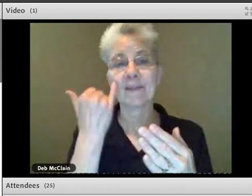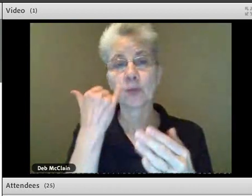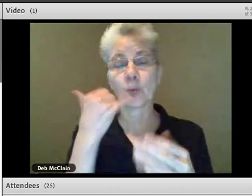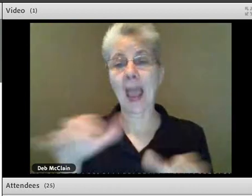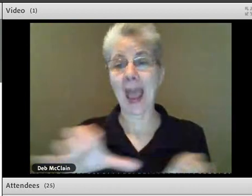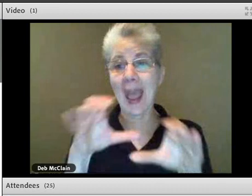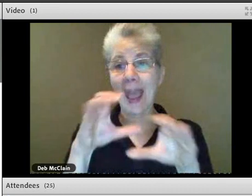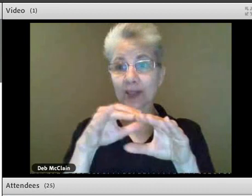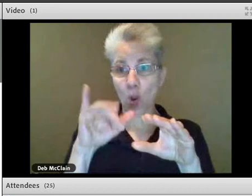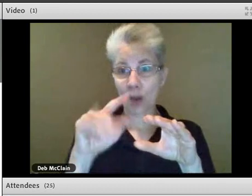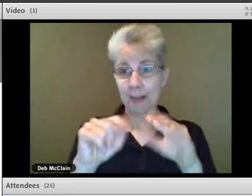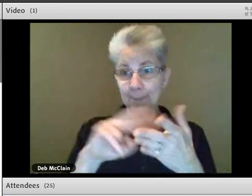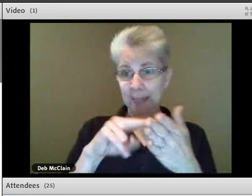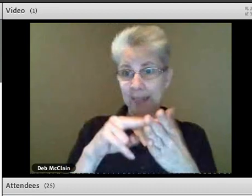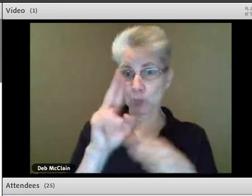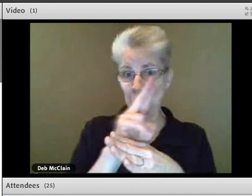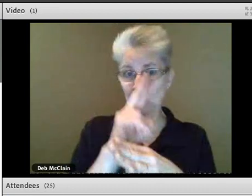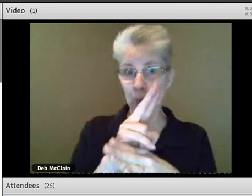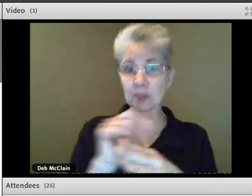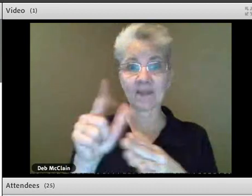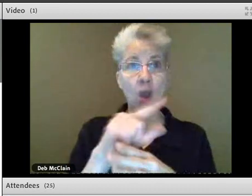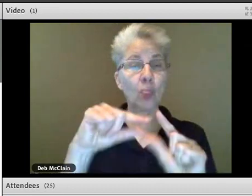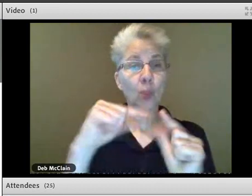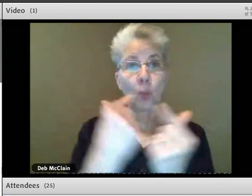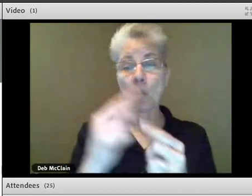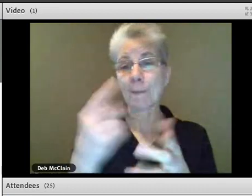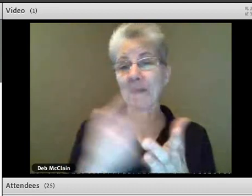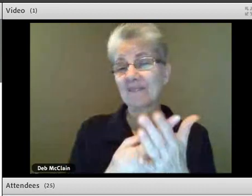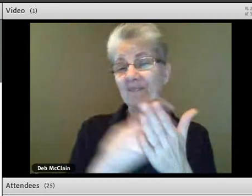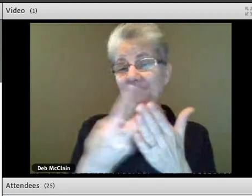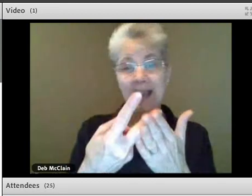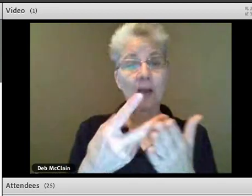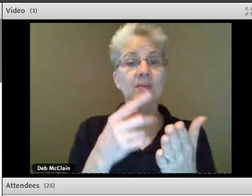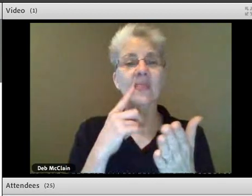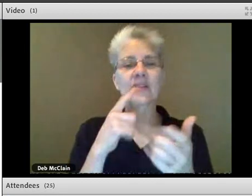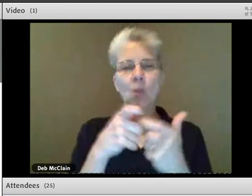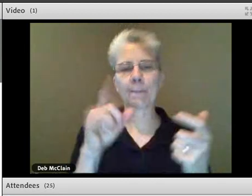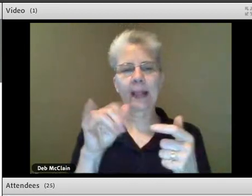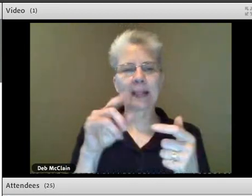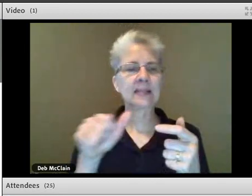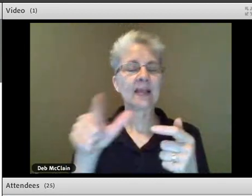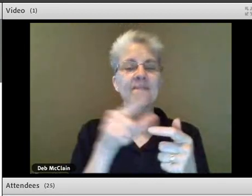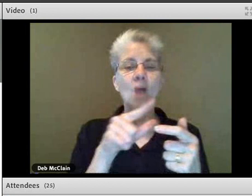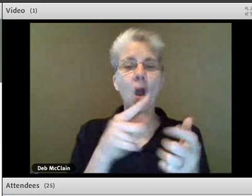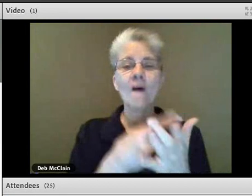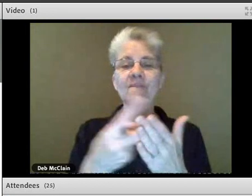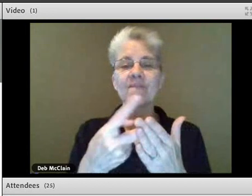so if the whole group fails, the idea is... So essentially, these are your big wins. If everyone fails an assessment,